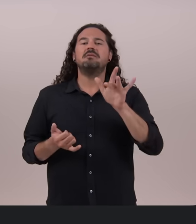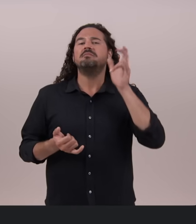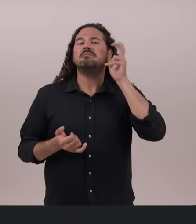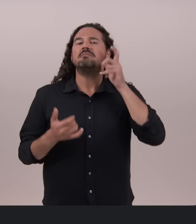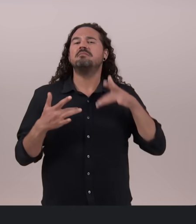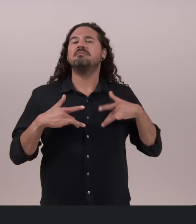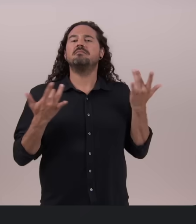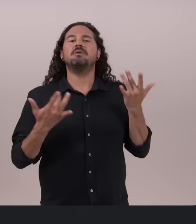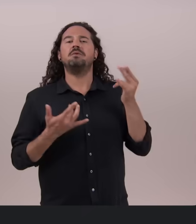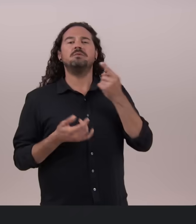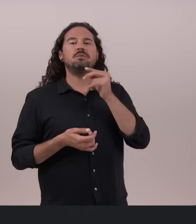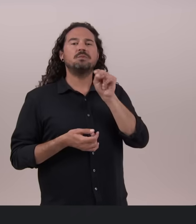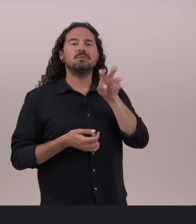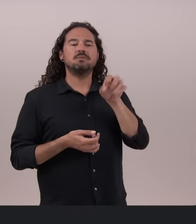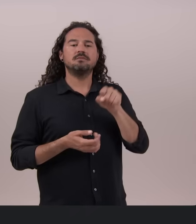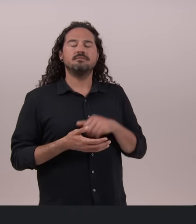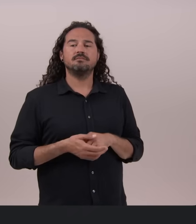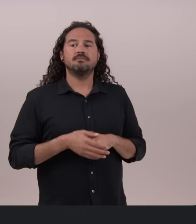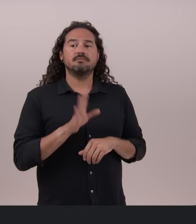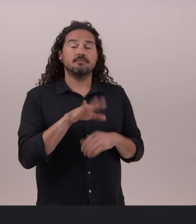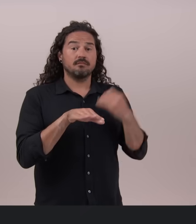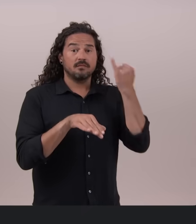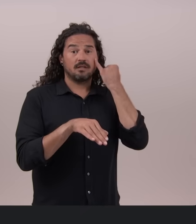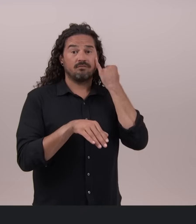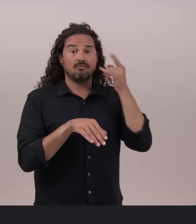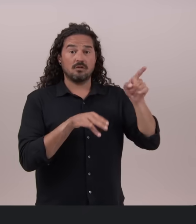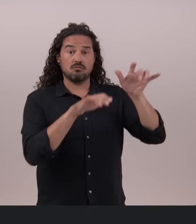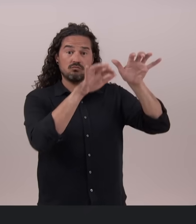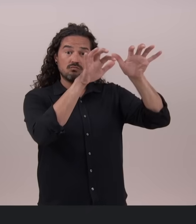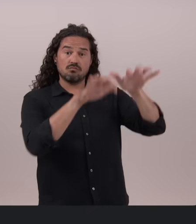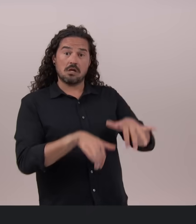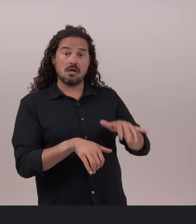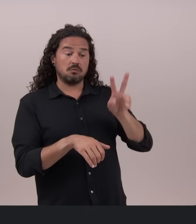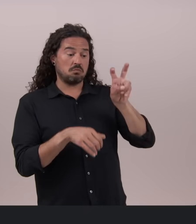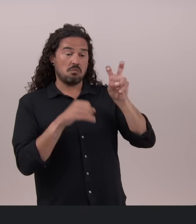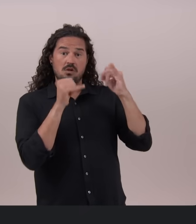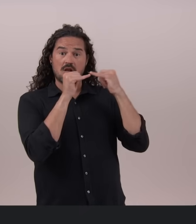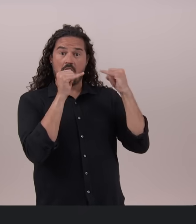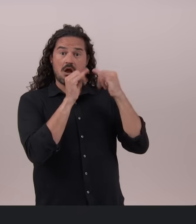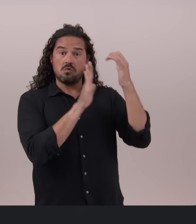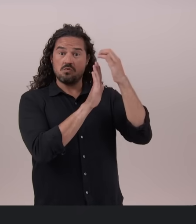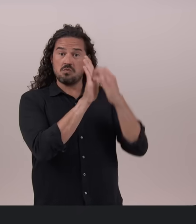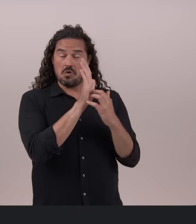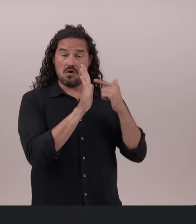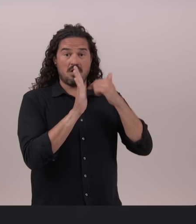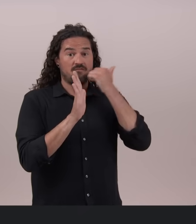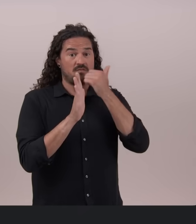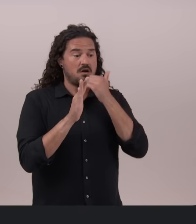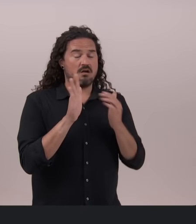If you can go from writing 200 lines of code a day to 2,000